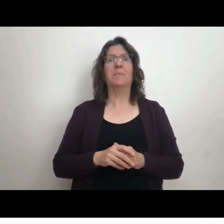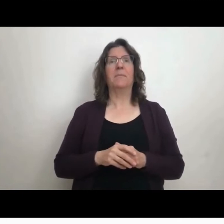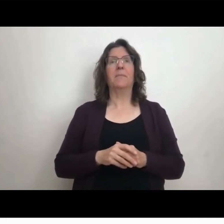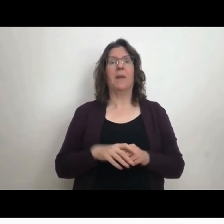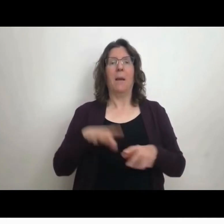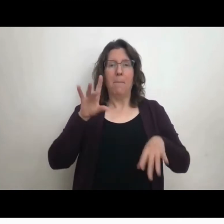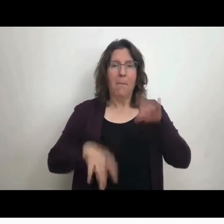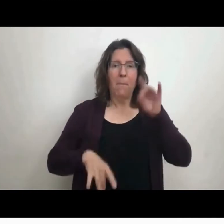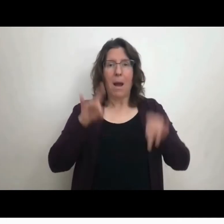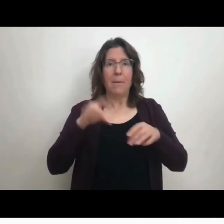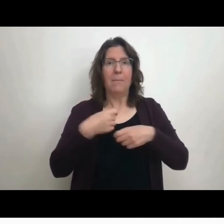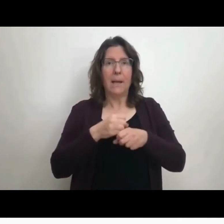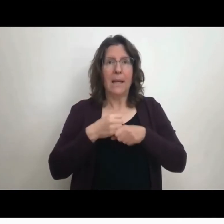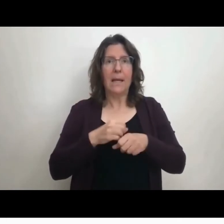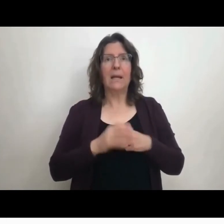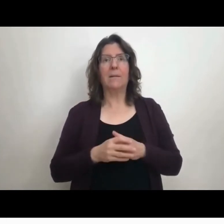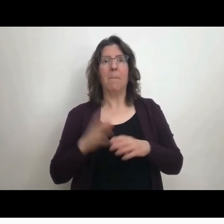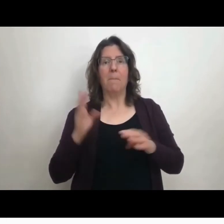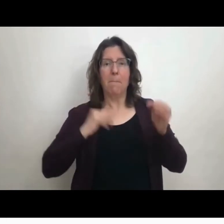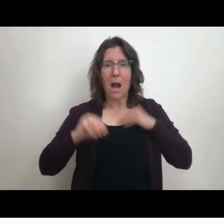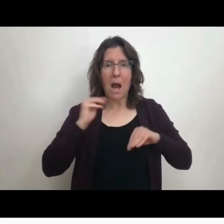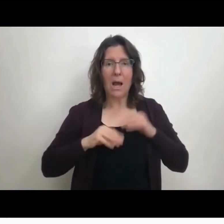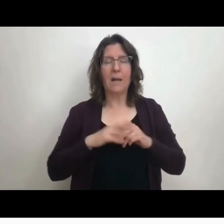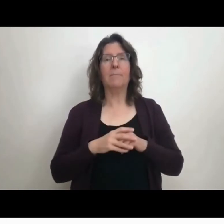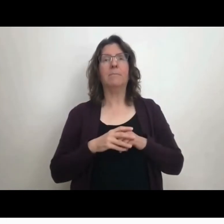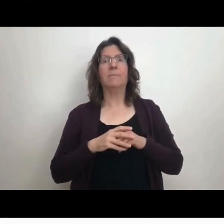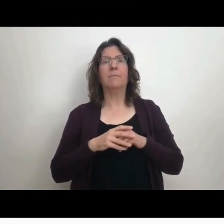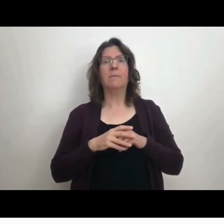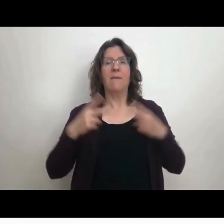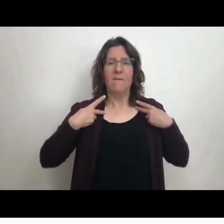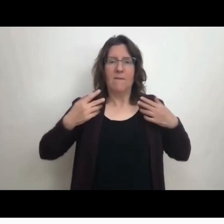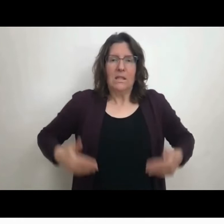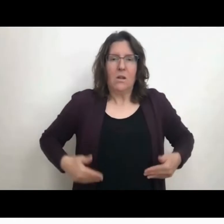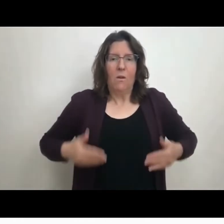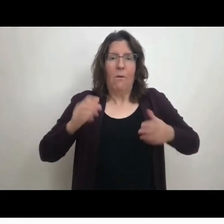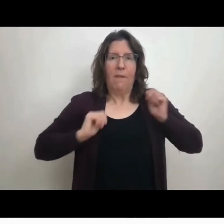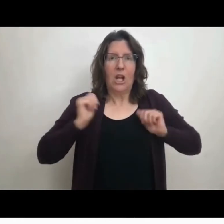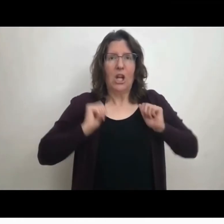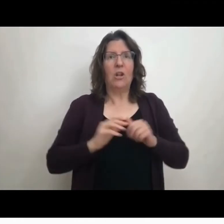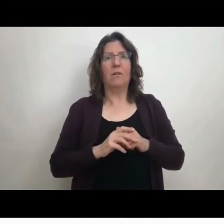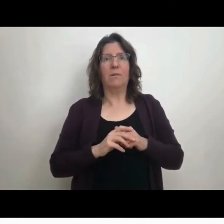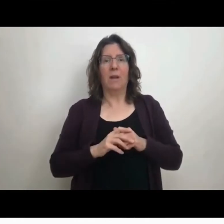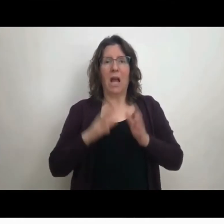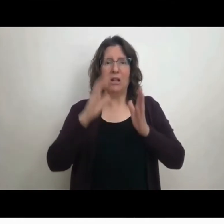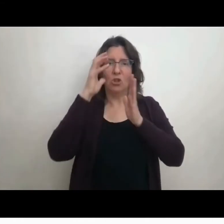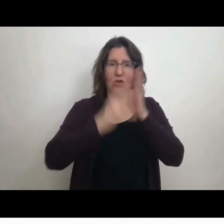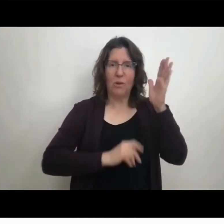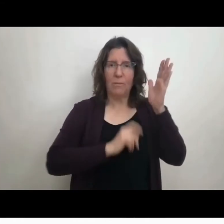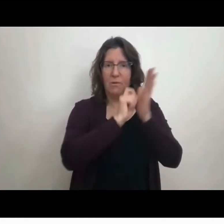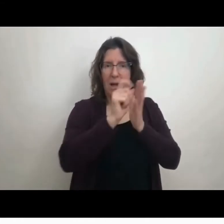We studied puppet making, mime, physical theatre, script writing.